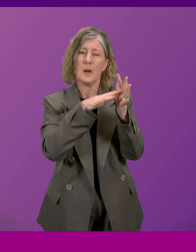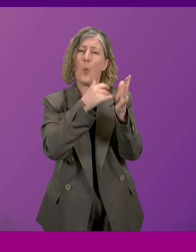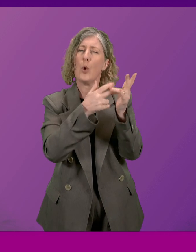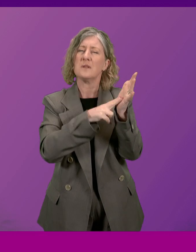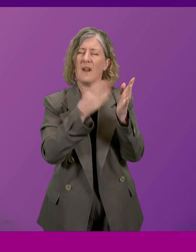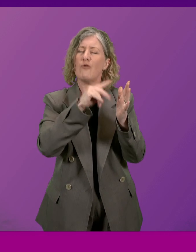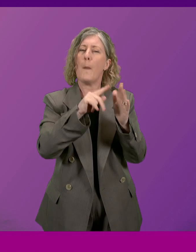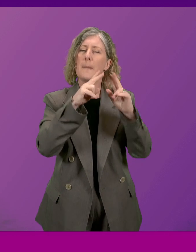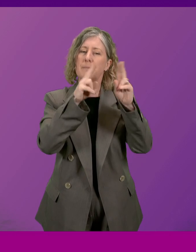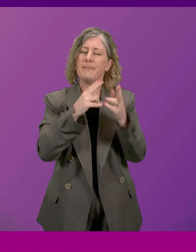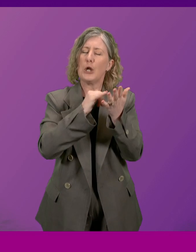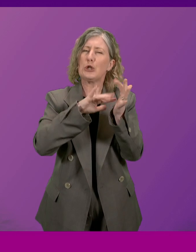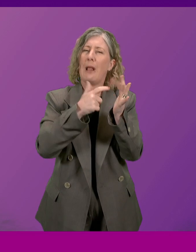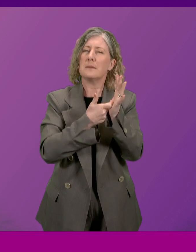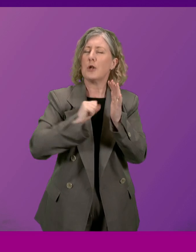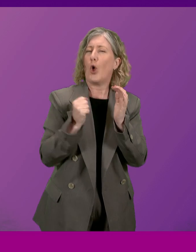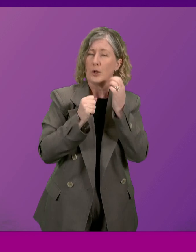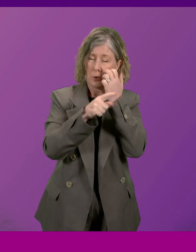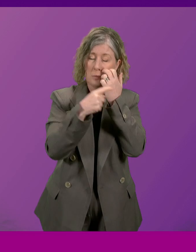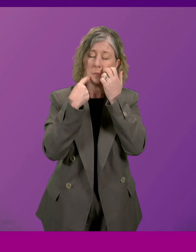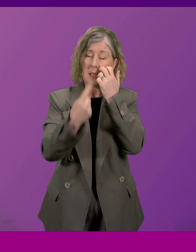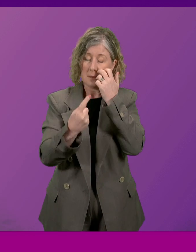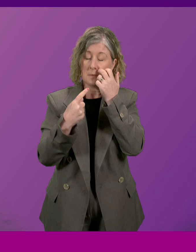“Despite declaring a national housing emergency earlier this year, the Scottish